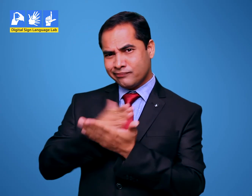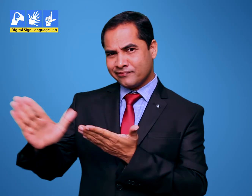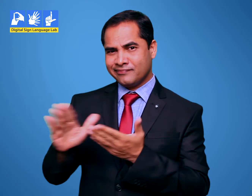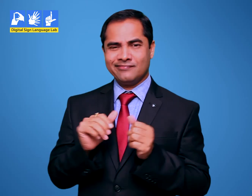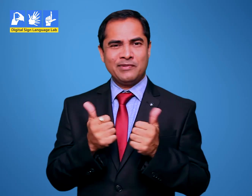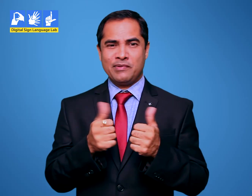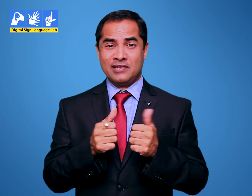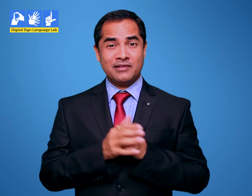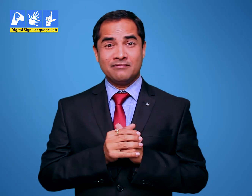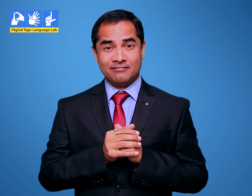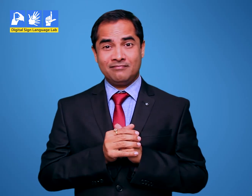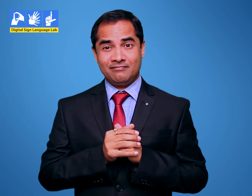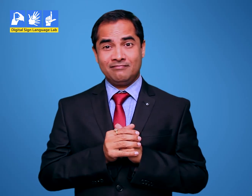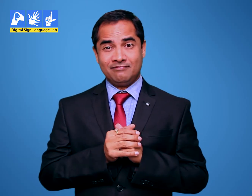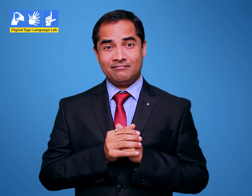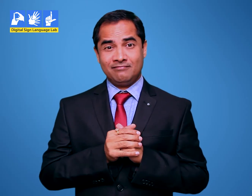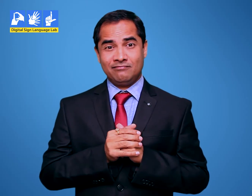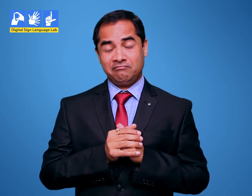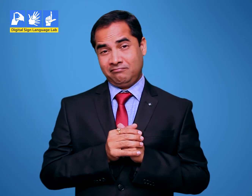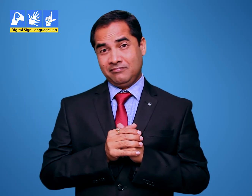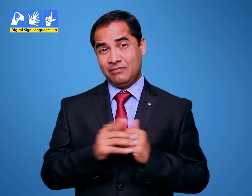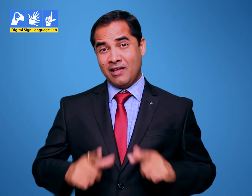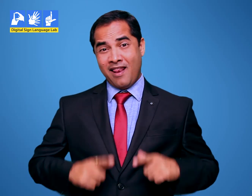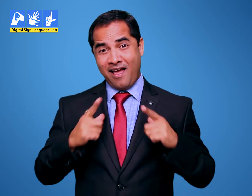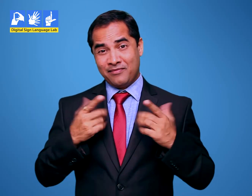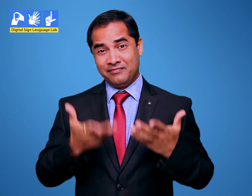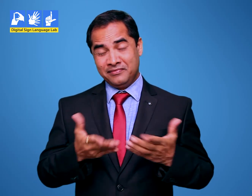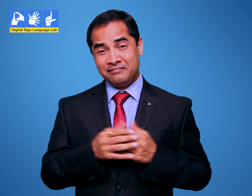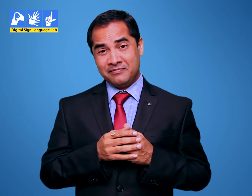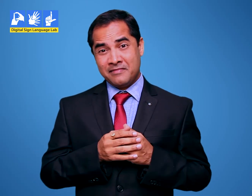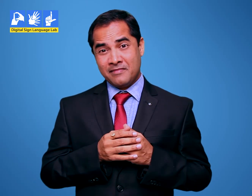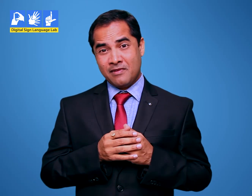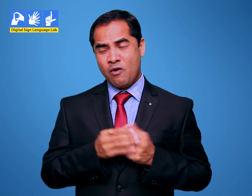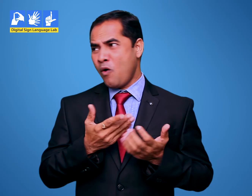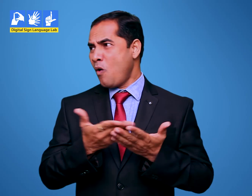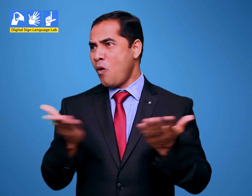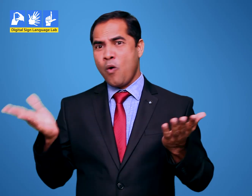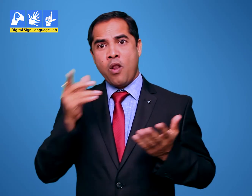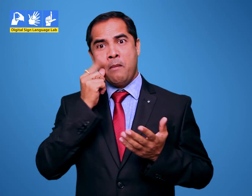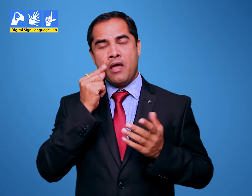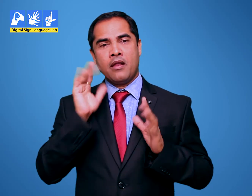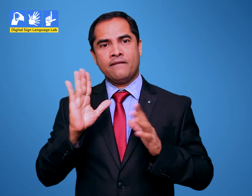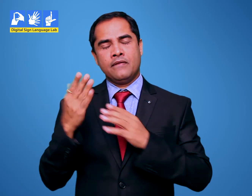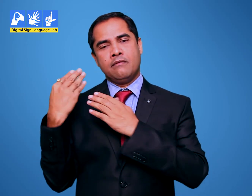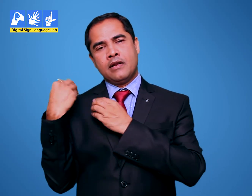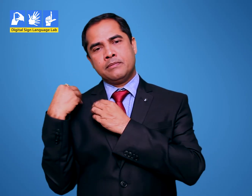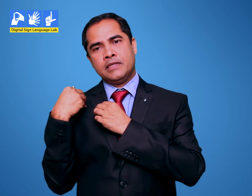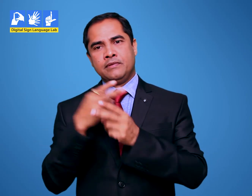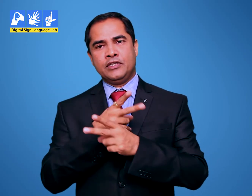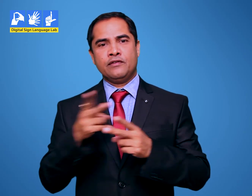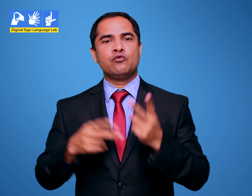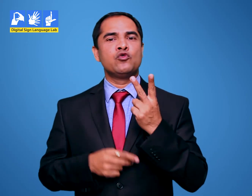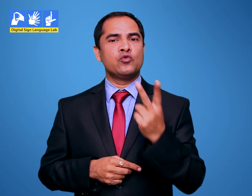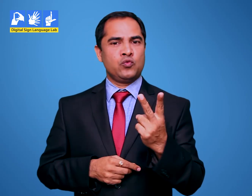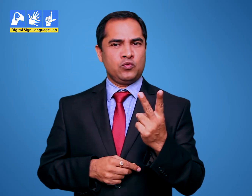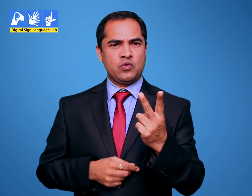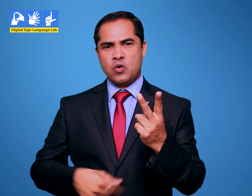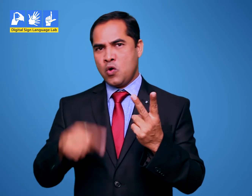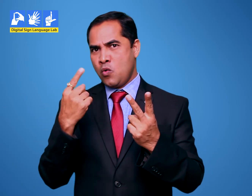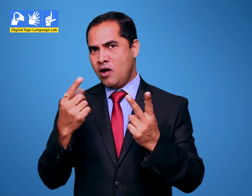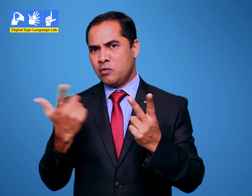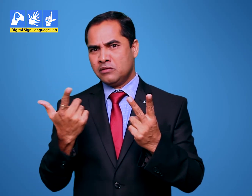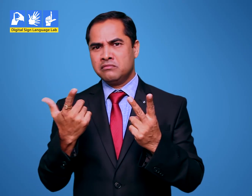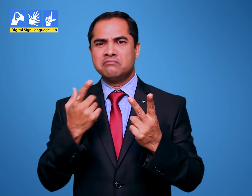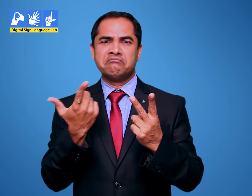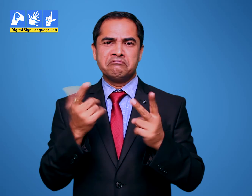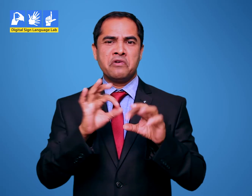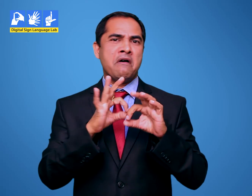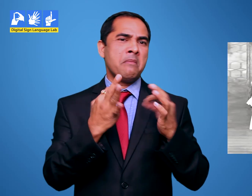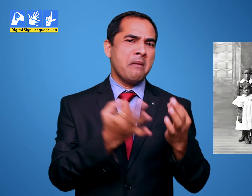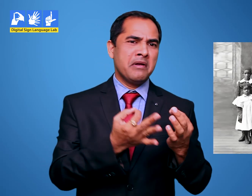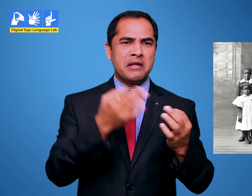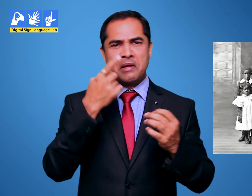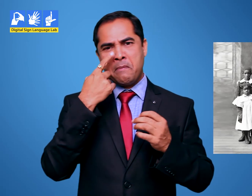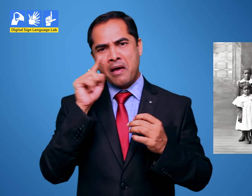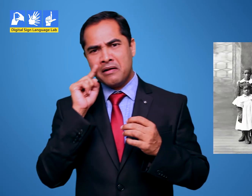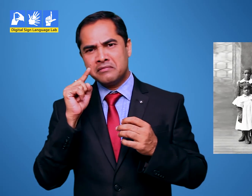extinguished. In life every man has twin obligations - obligations to his family, to